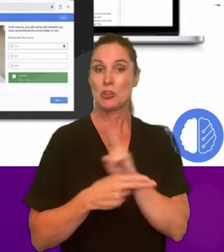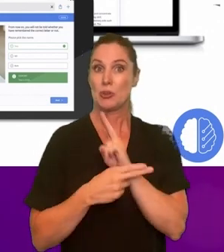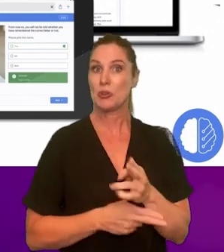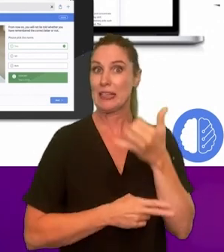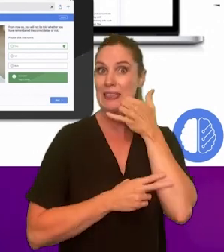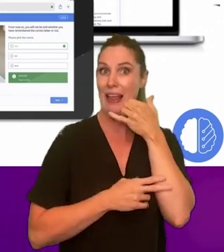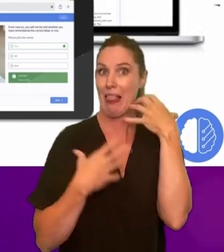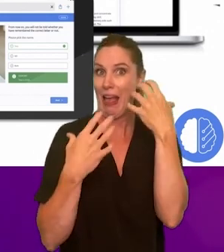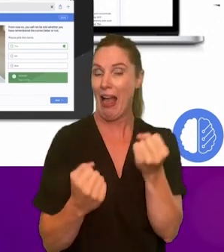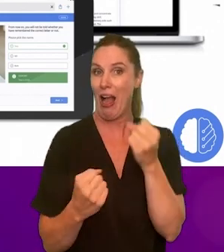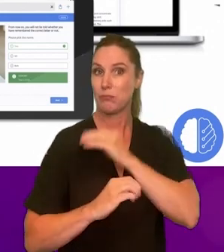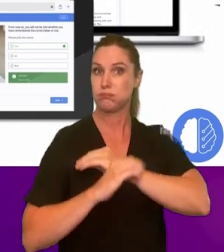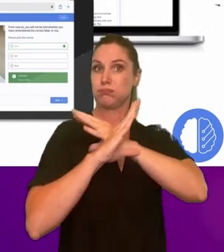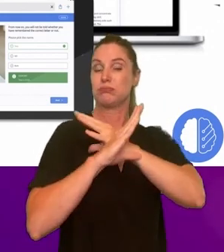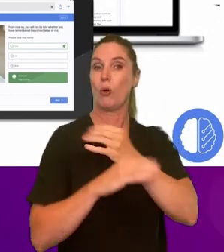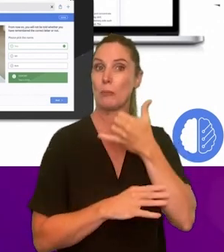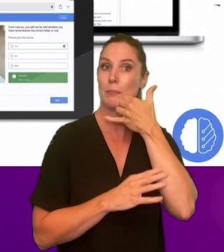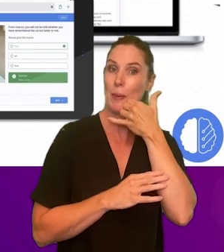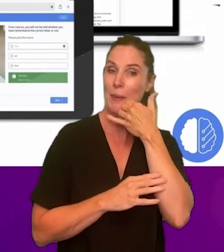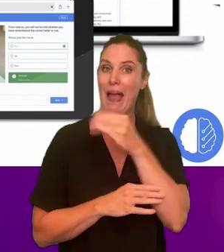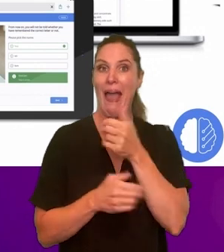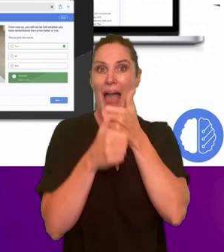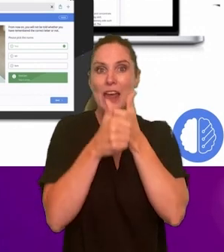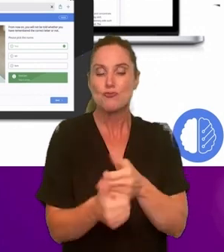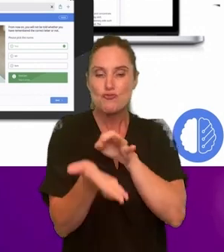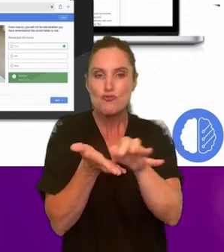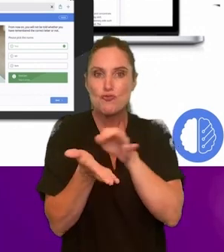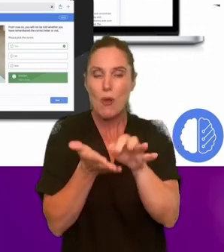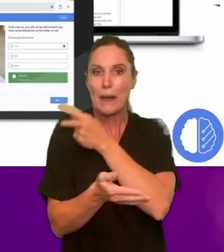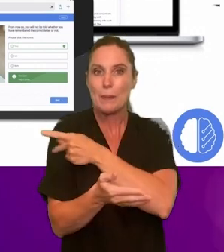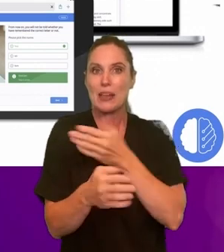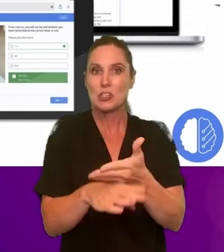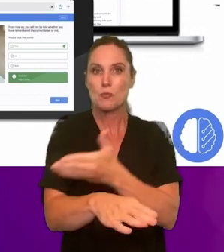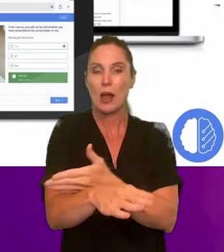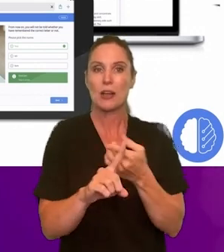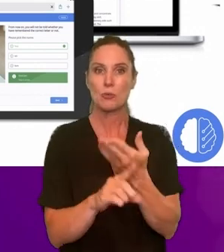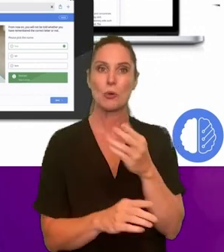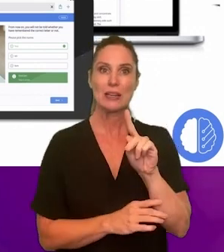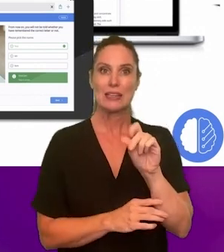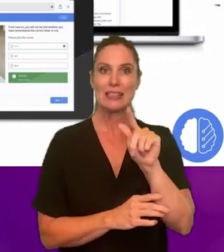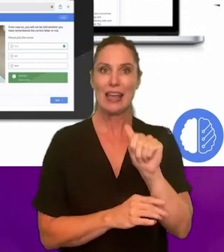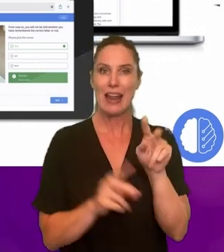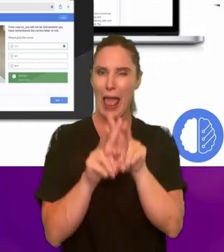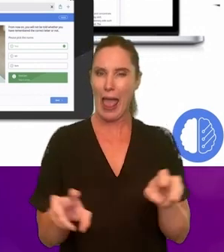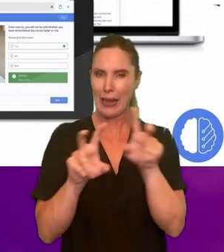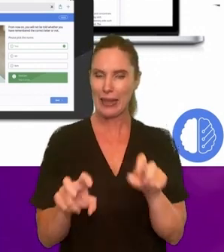and track their patients' progress with data analytics. For patients, we help them better understand their condition